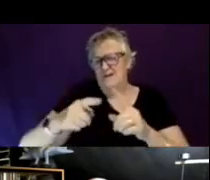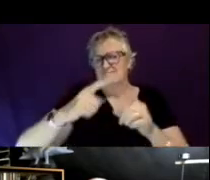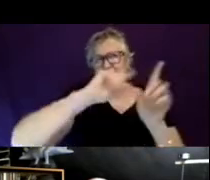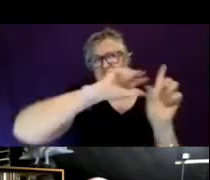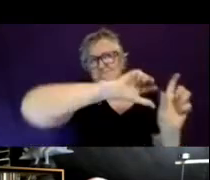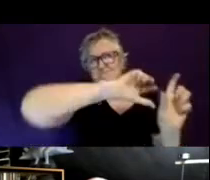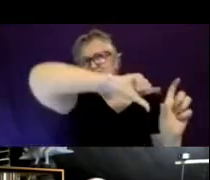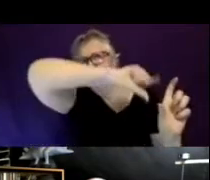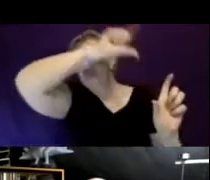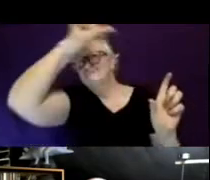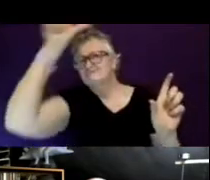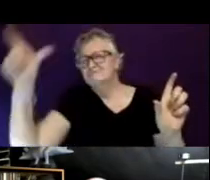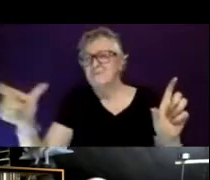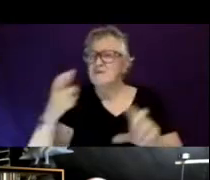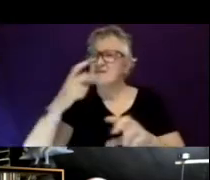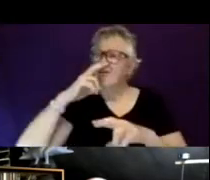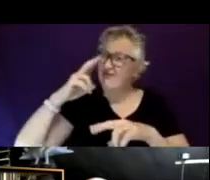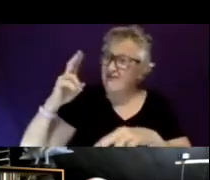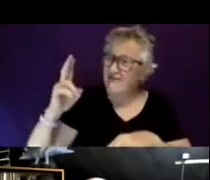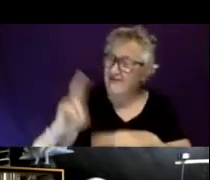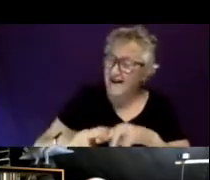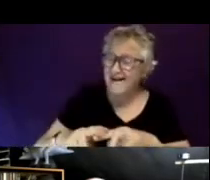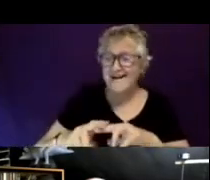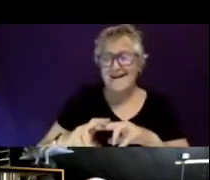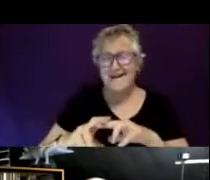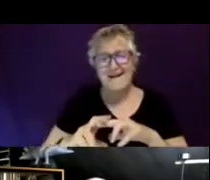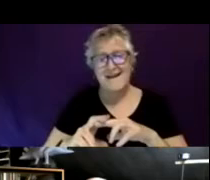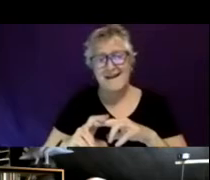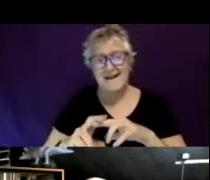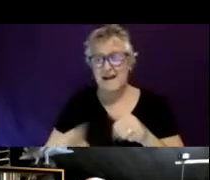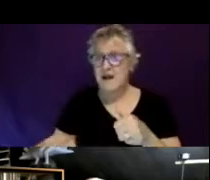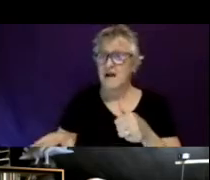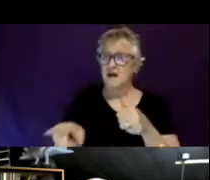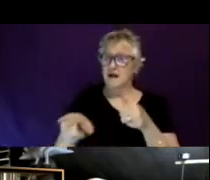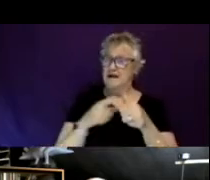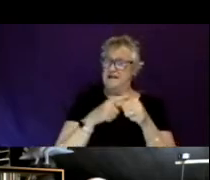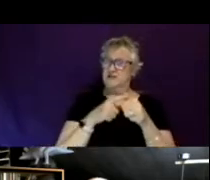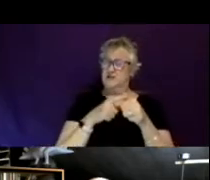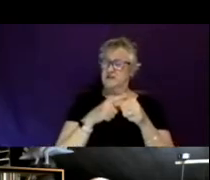Initially, they had a design that had a lot more support to it, but I, I